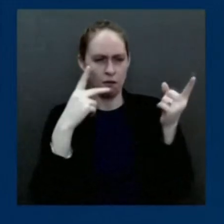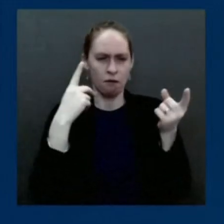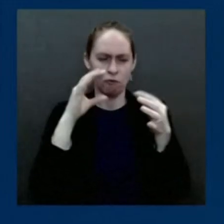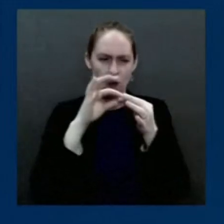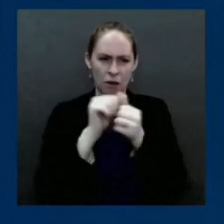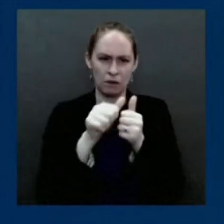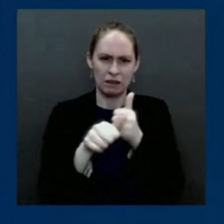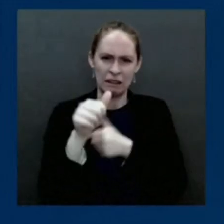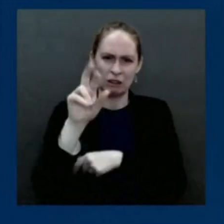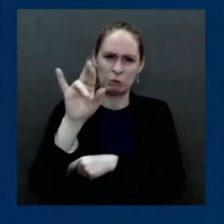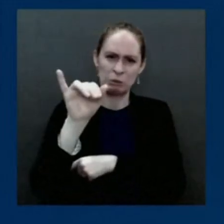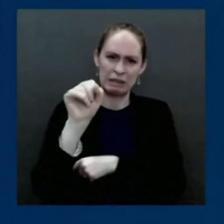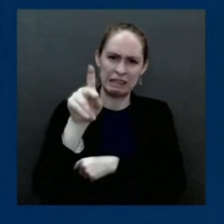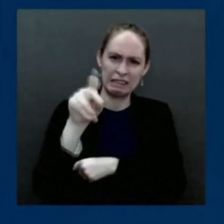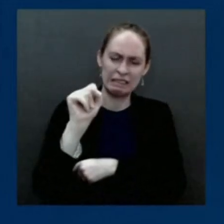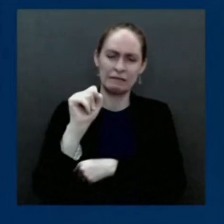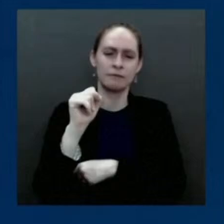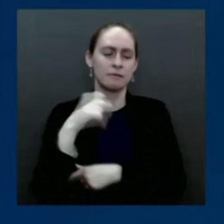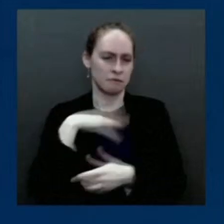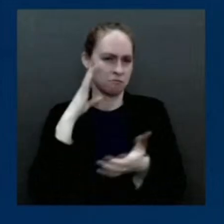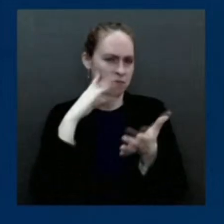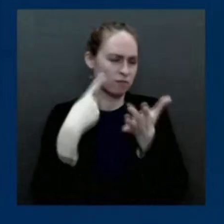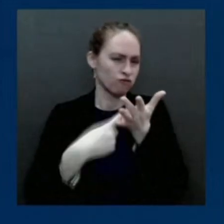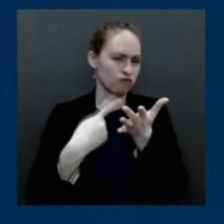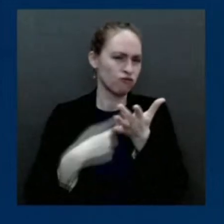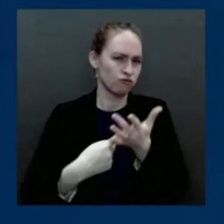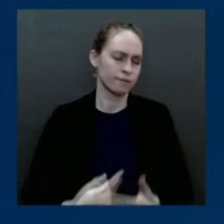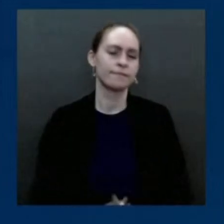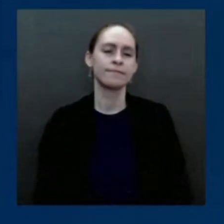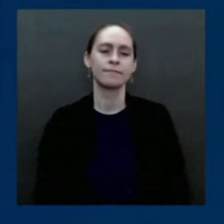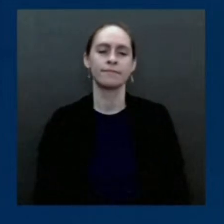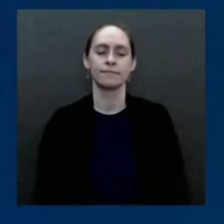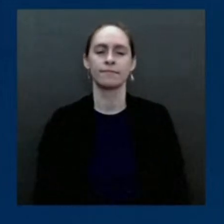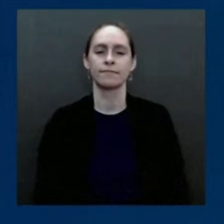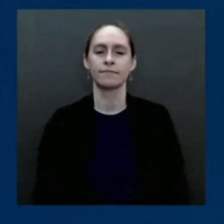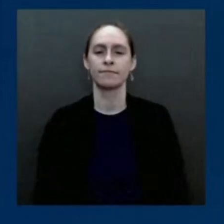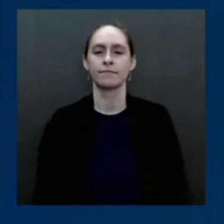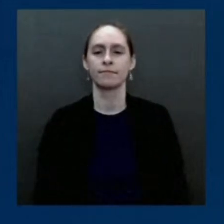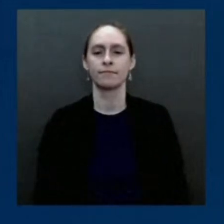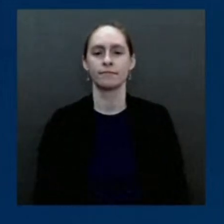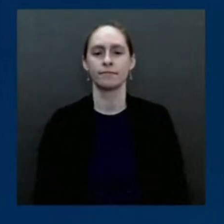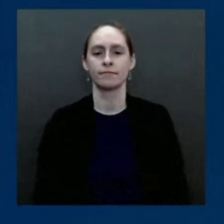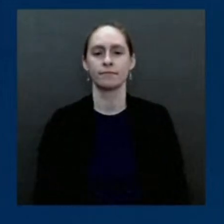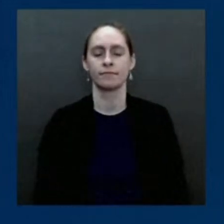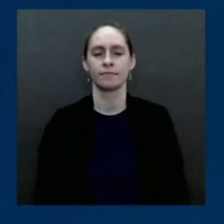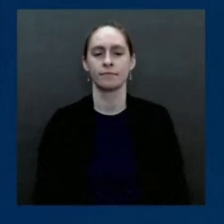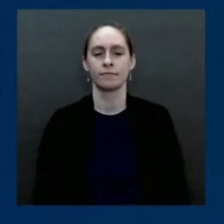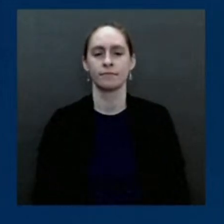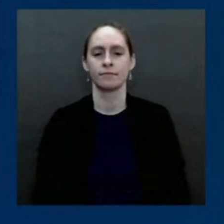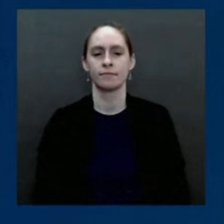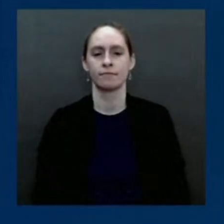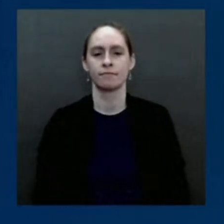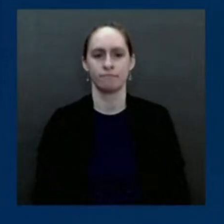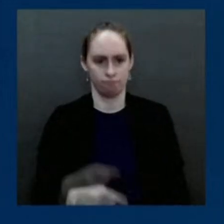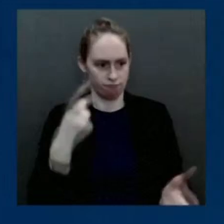ANALYSIS OF BOTH CLINICAL AND